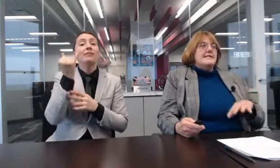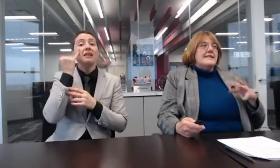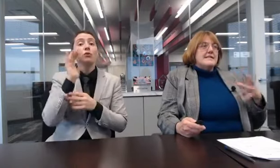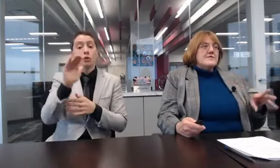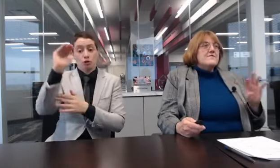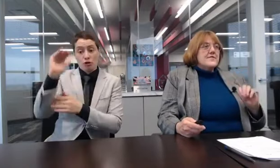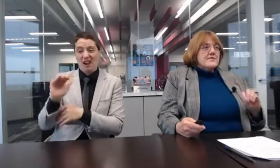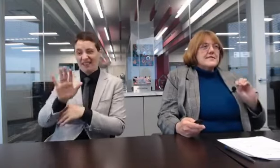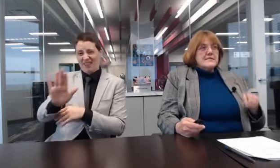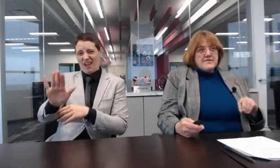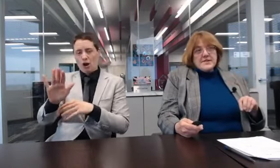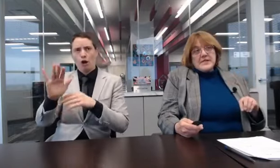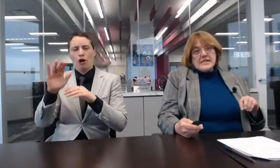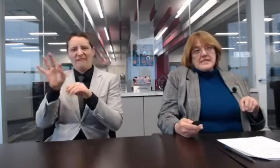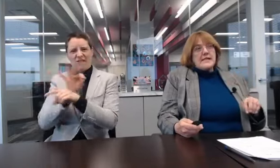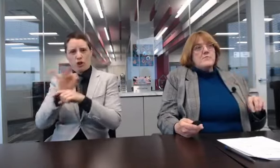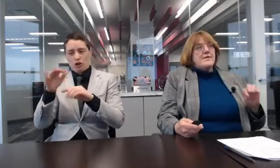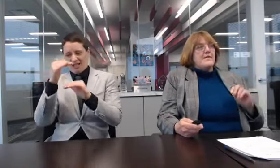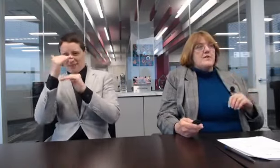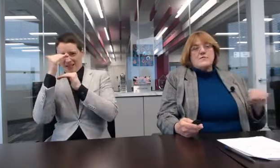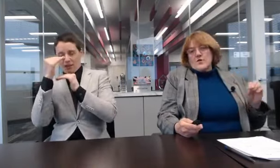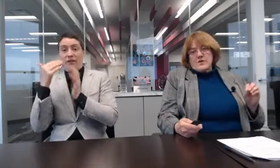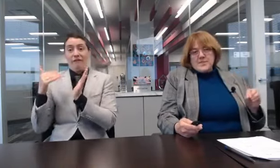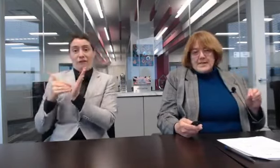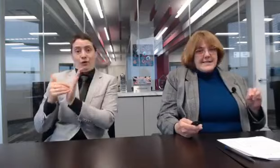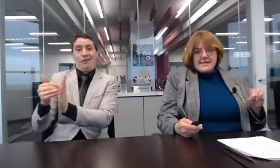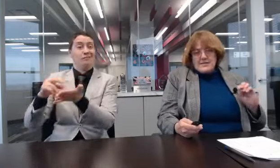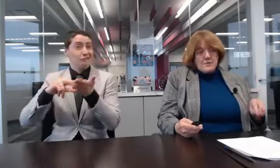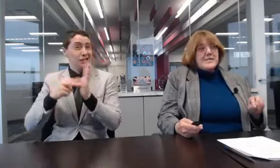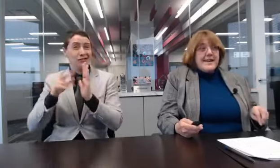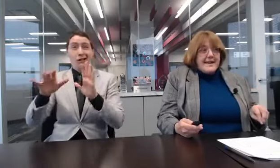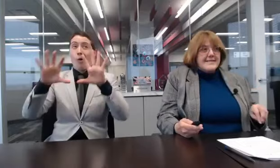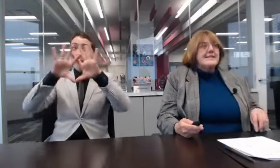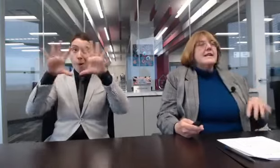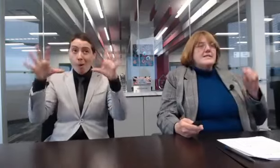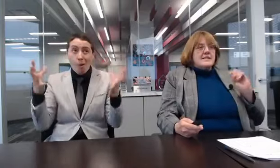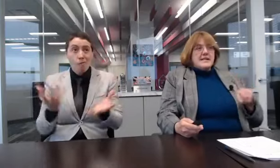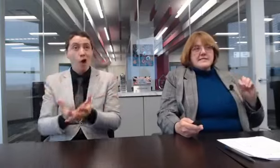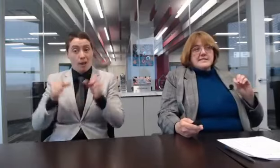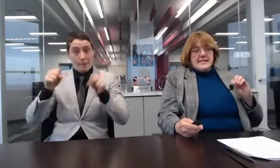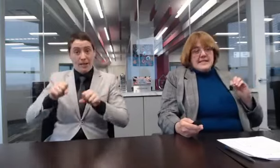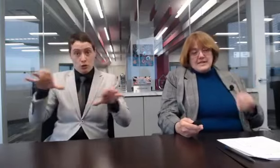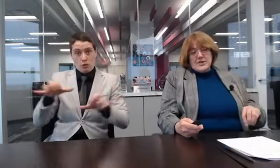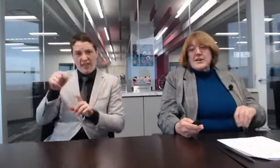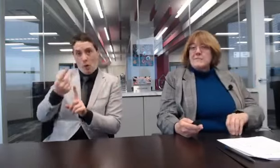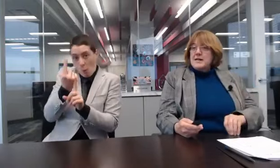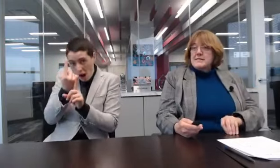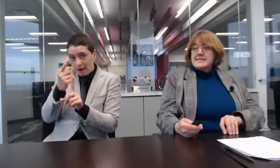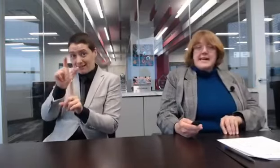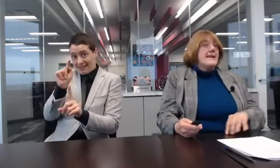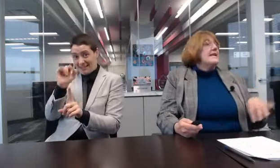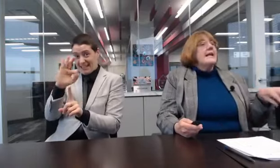they interfere significantly with their overall ability to do the task, then that should come out and say